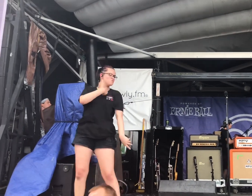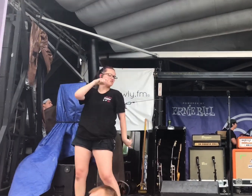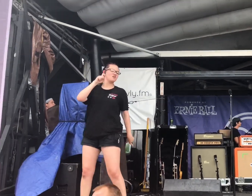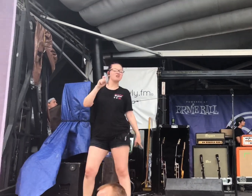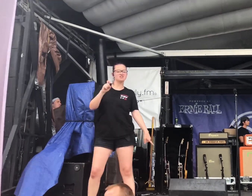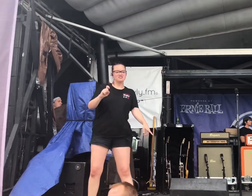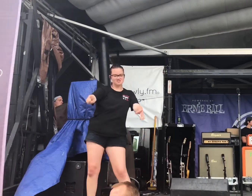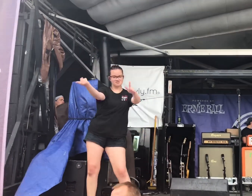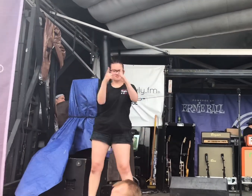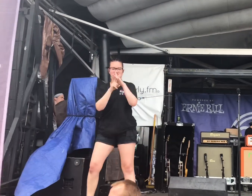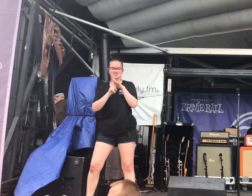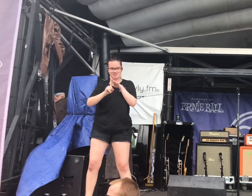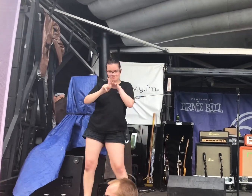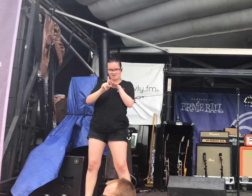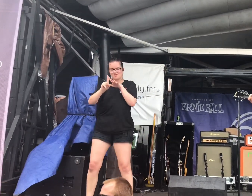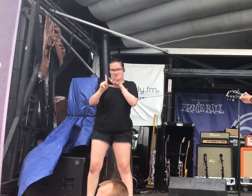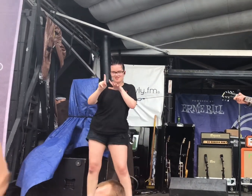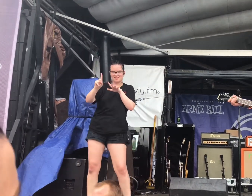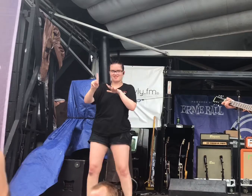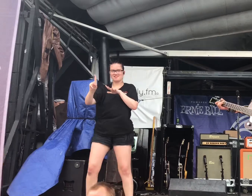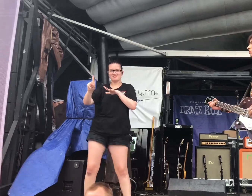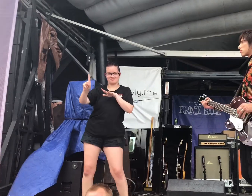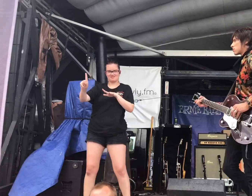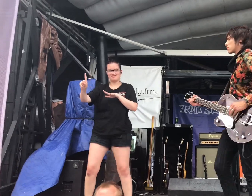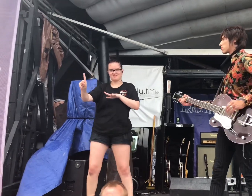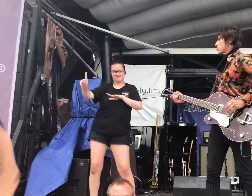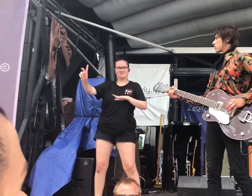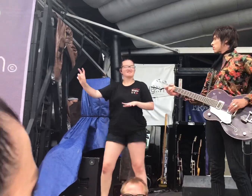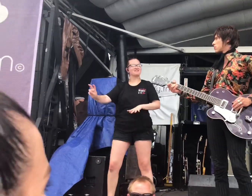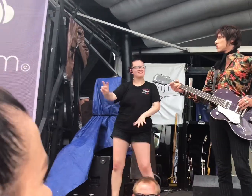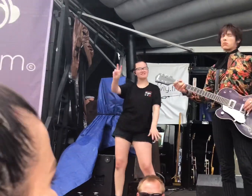I want you to take me away way, way, way